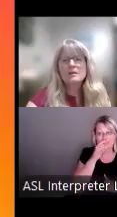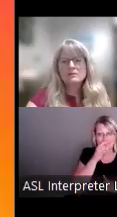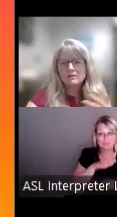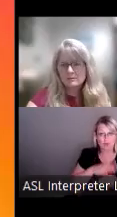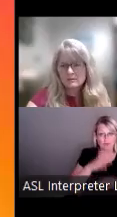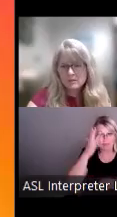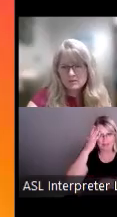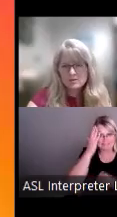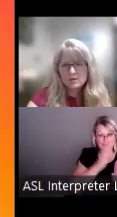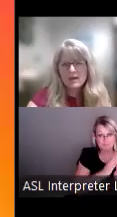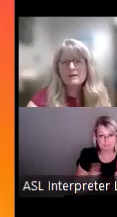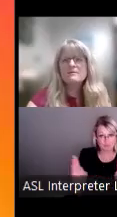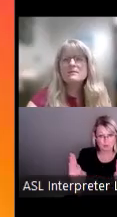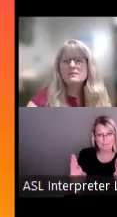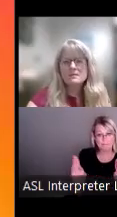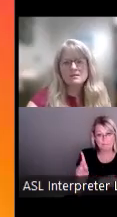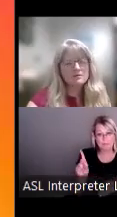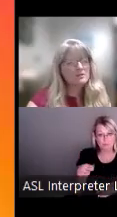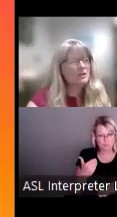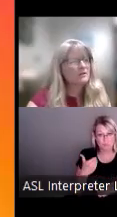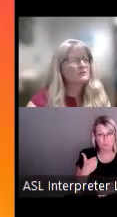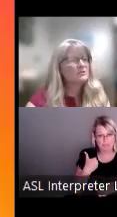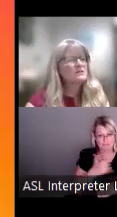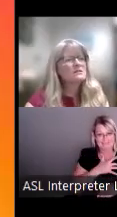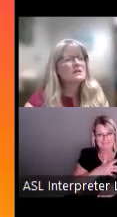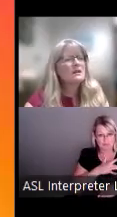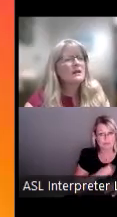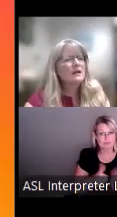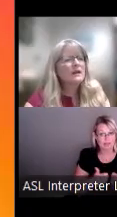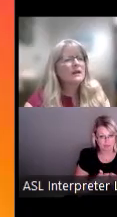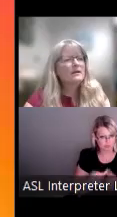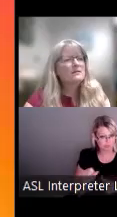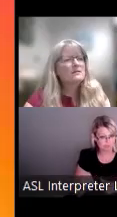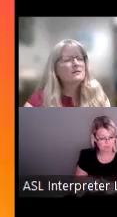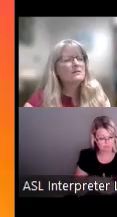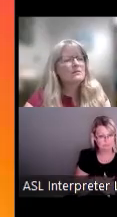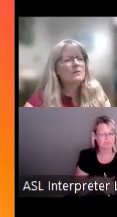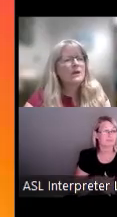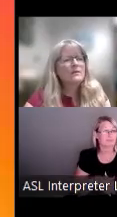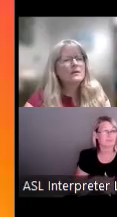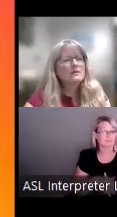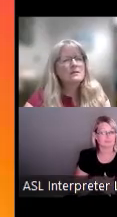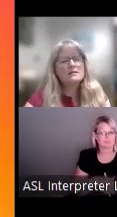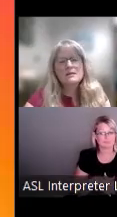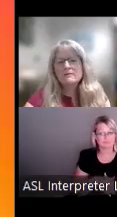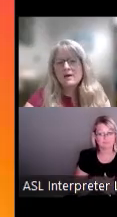spectrum do have sensory challenges, and the way the DSM